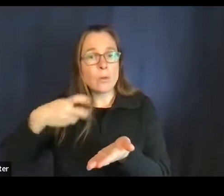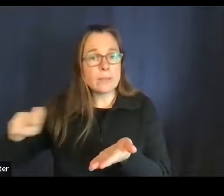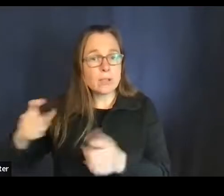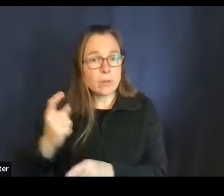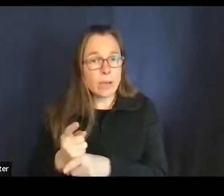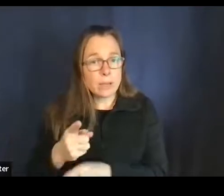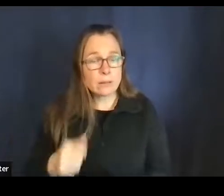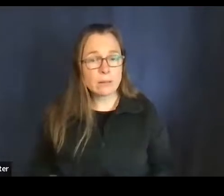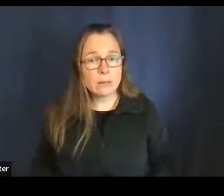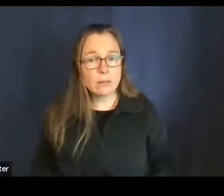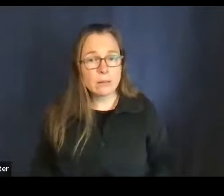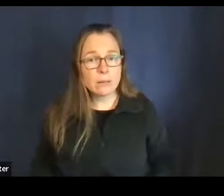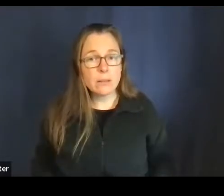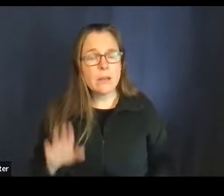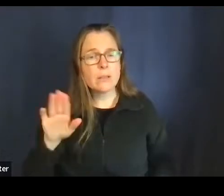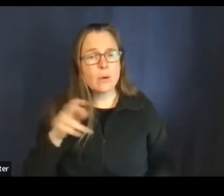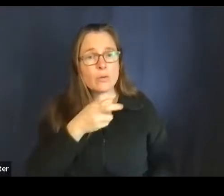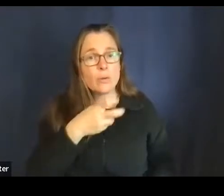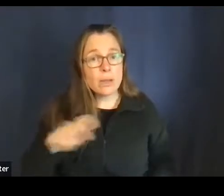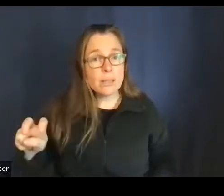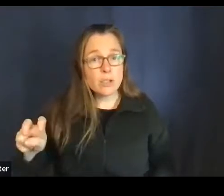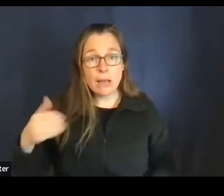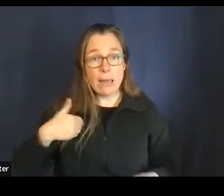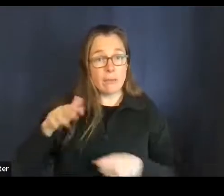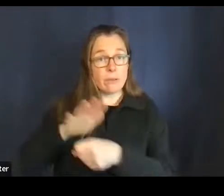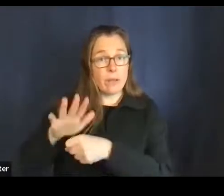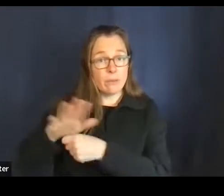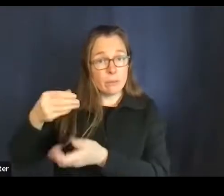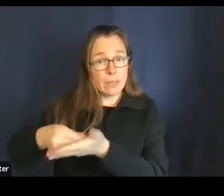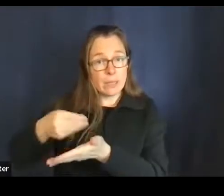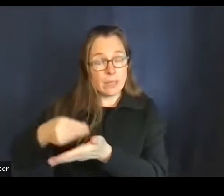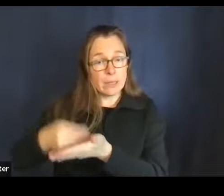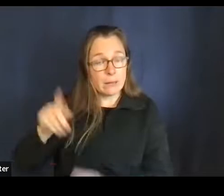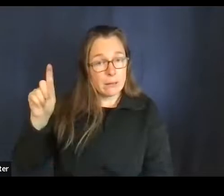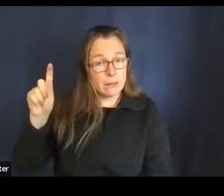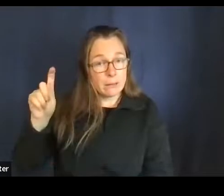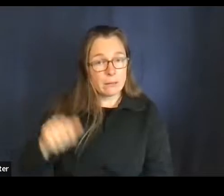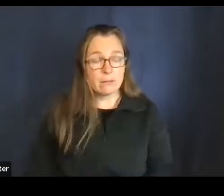So is the transition fully funded? And then is there any indication of